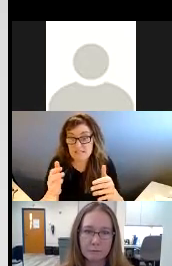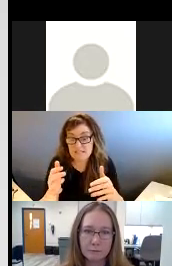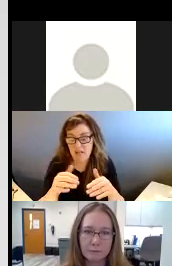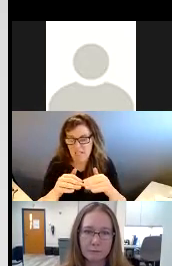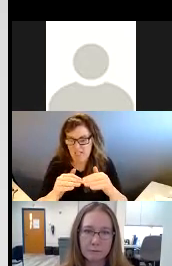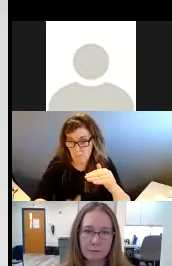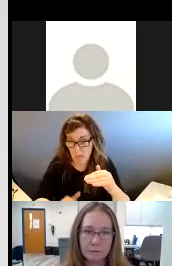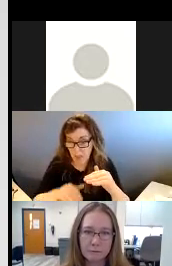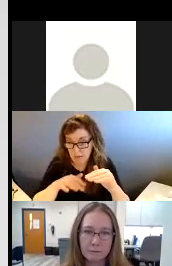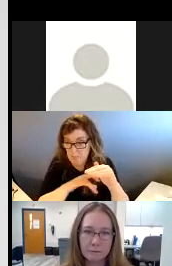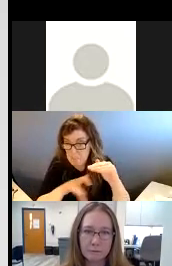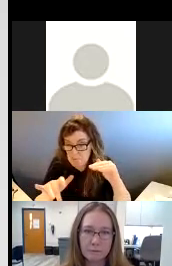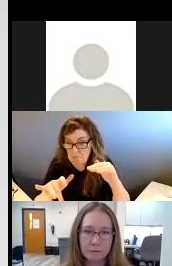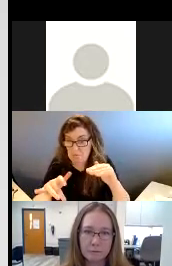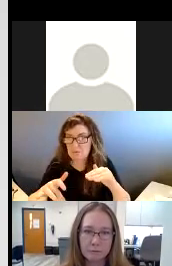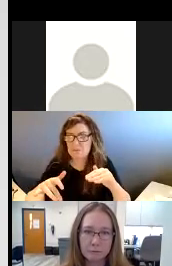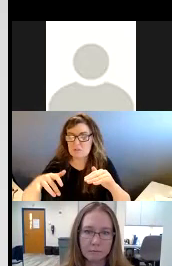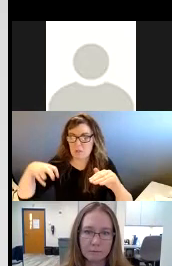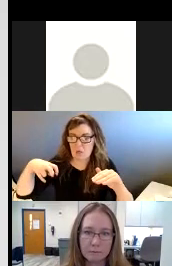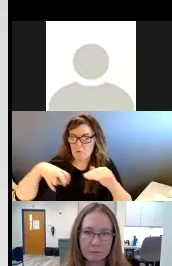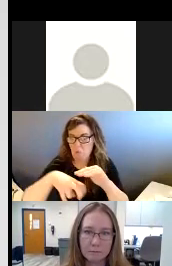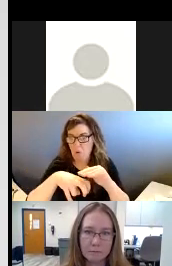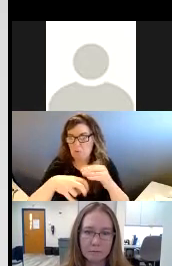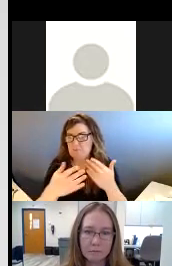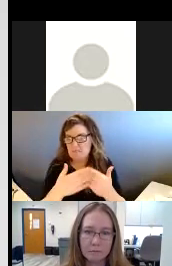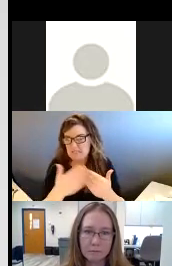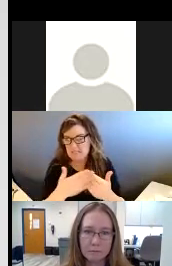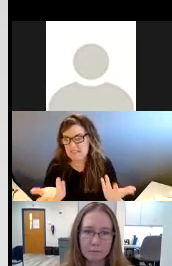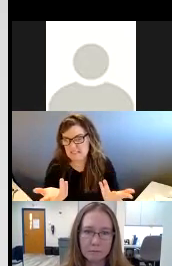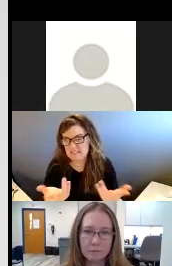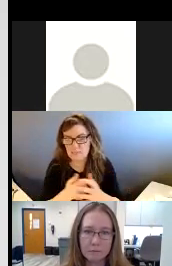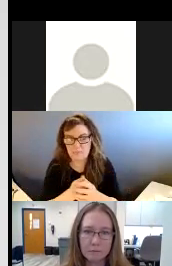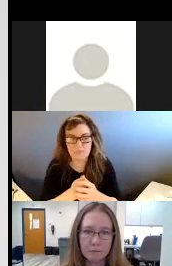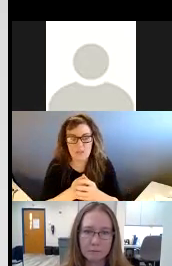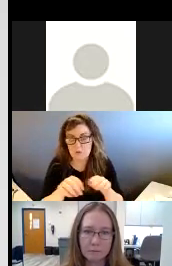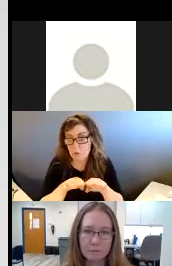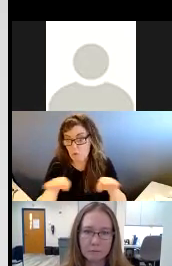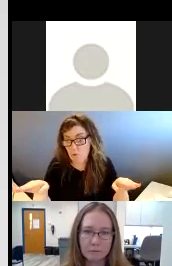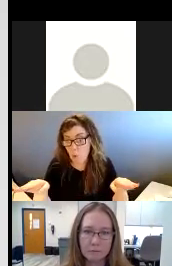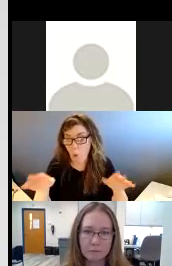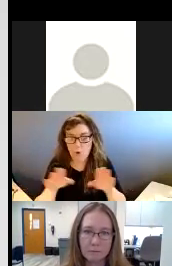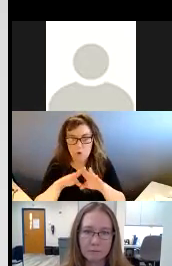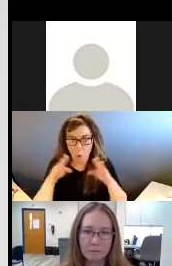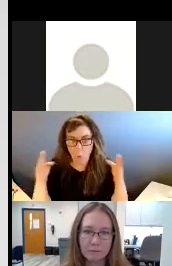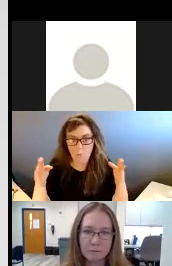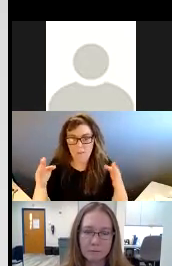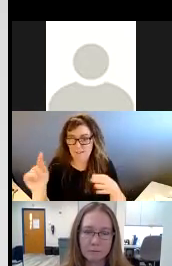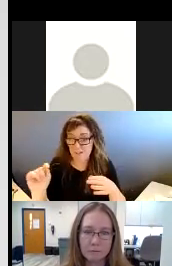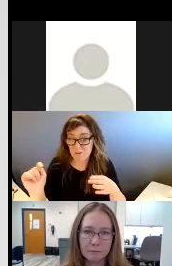INCREASE THE FLOOR SPACE. THEY MADE THE FLOOR SPACE MORE OPEN, ESPECIALLY AROUND THE TOILET.